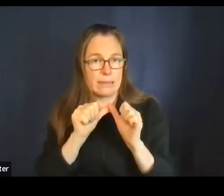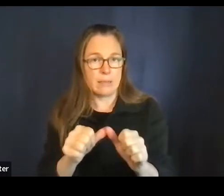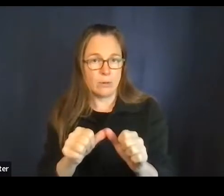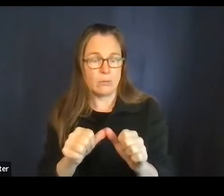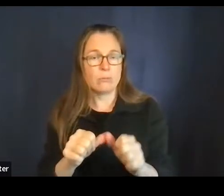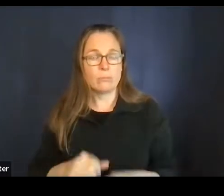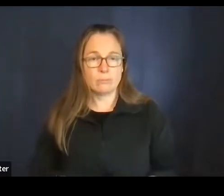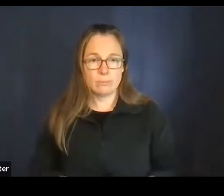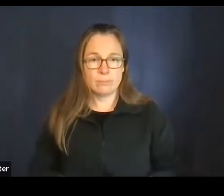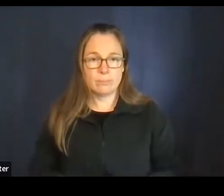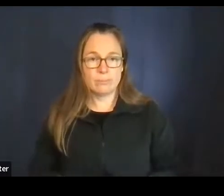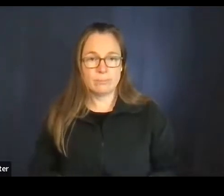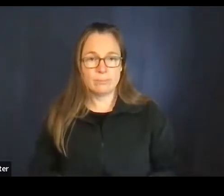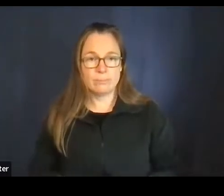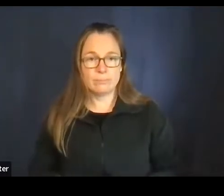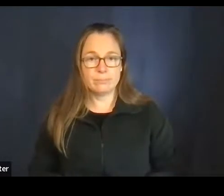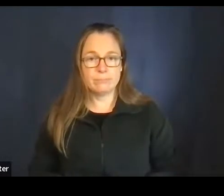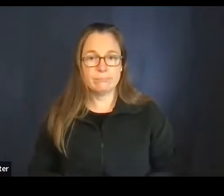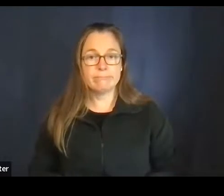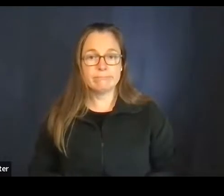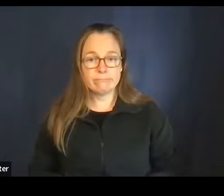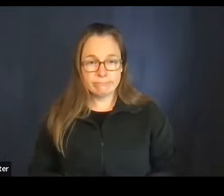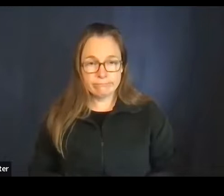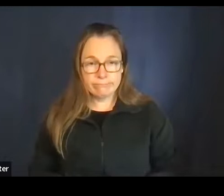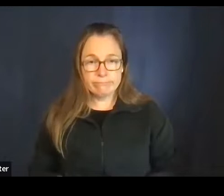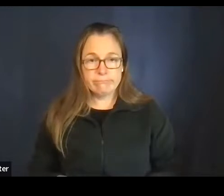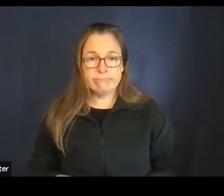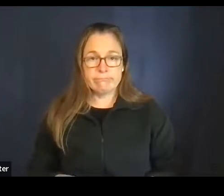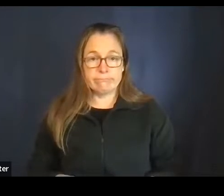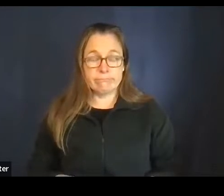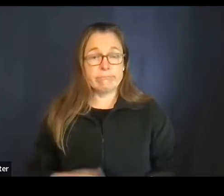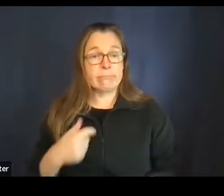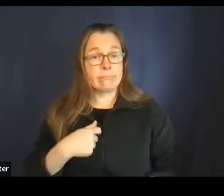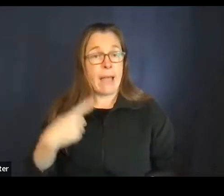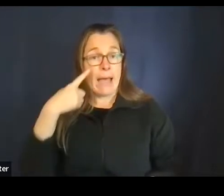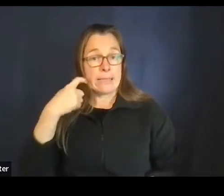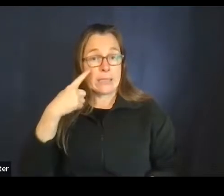The only way that we can create the city that was likely the vision that Lizzie K Weeks was committed to